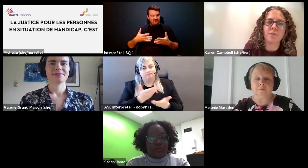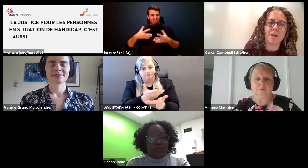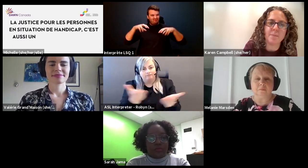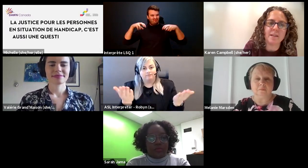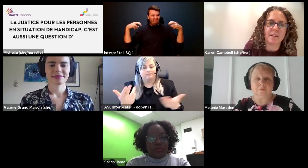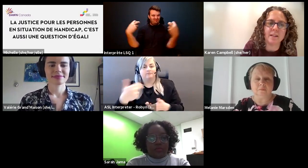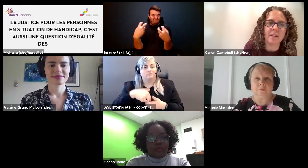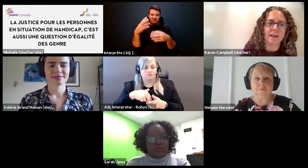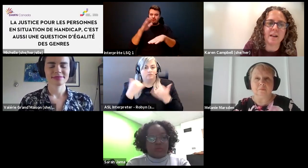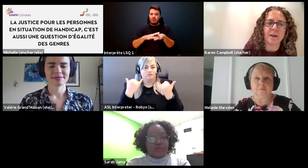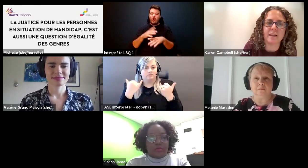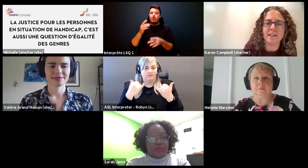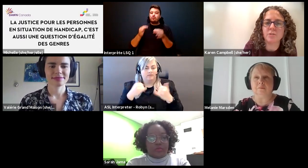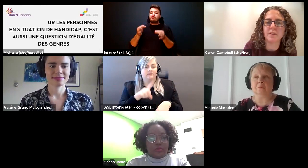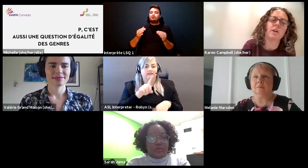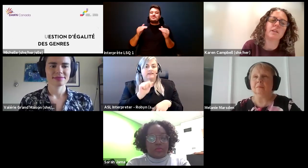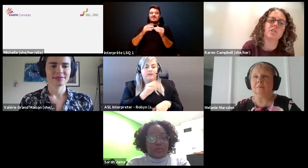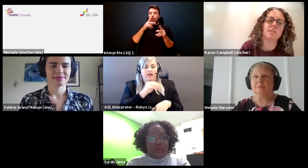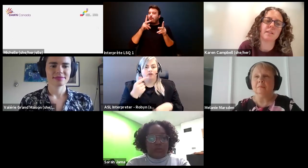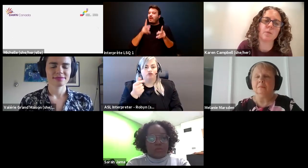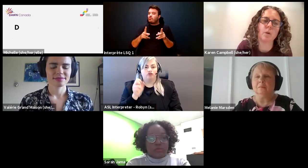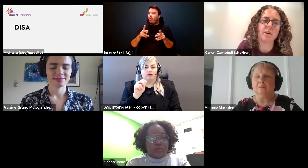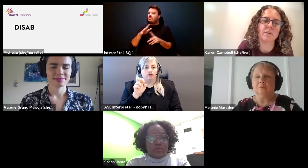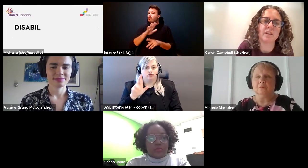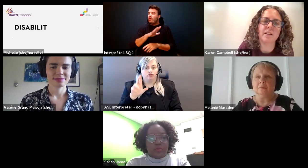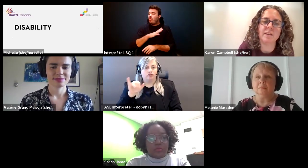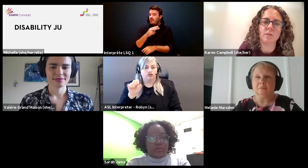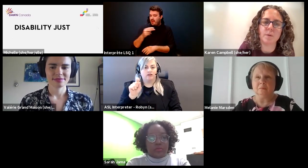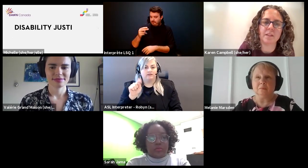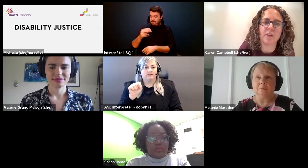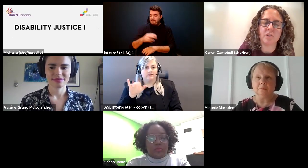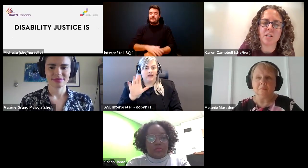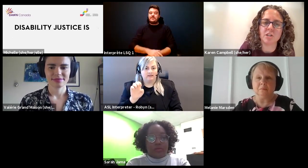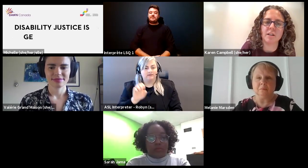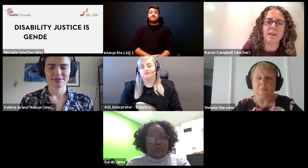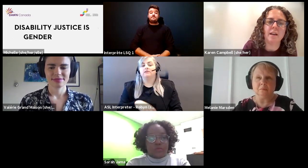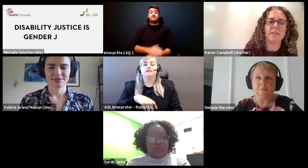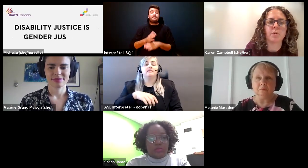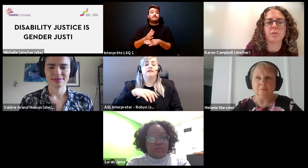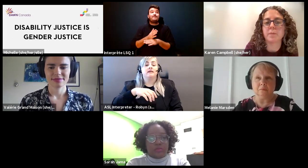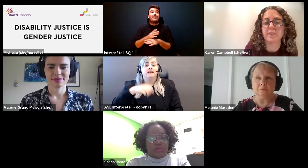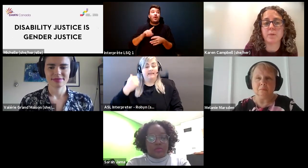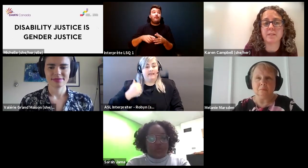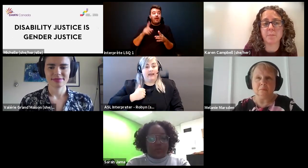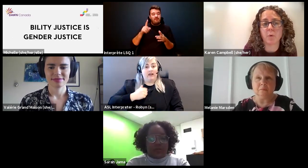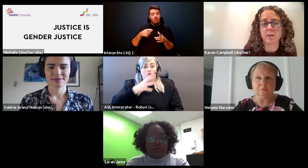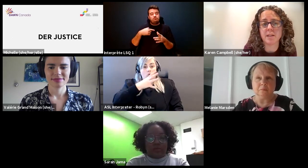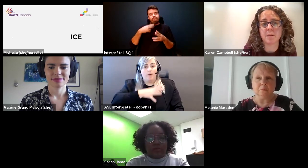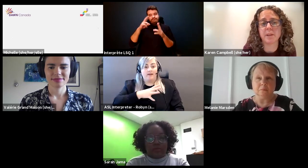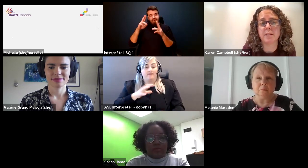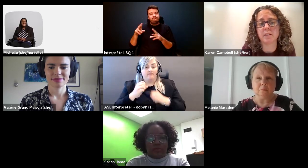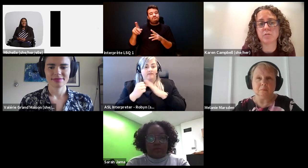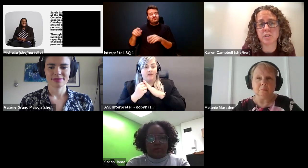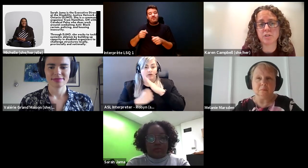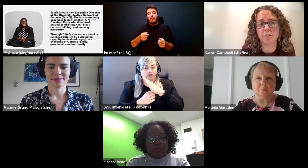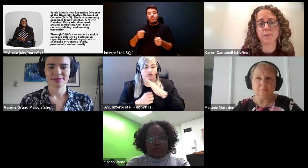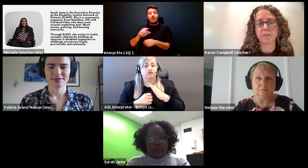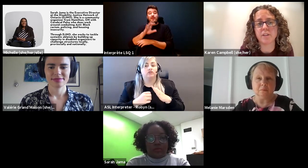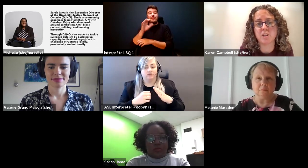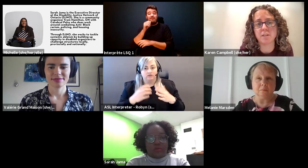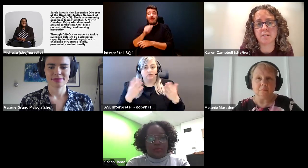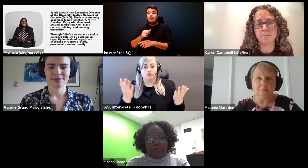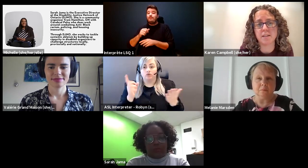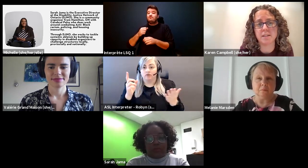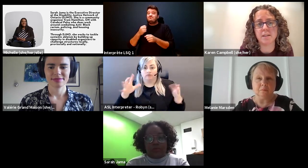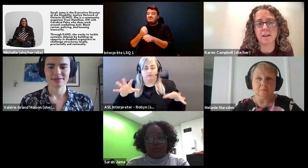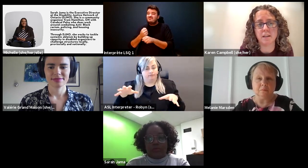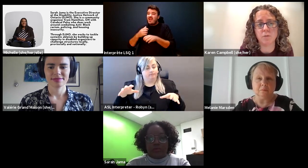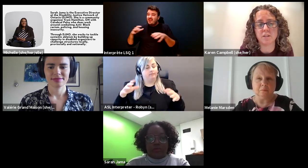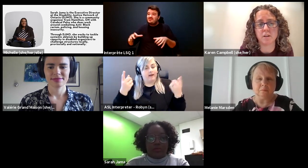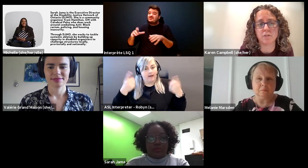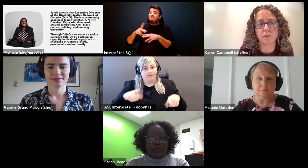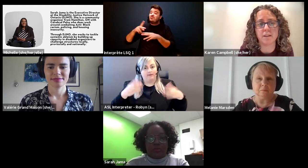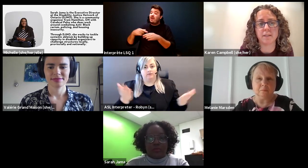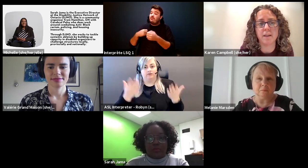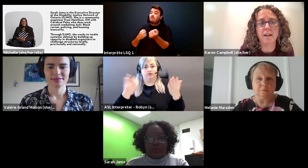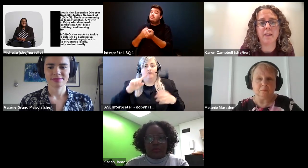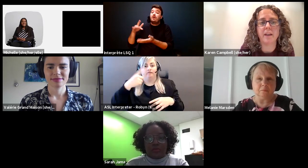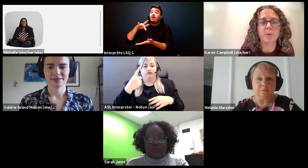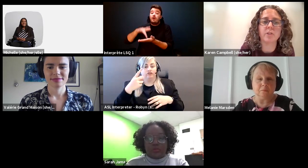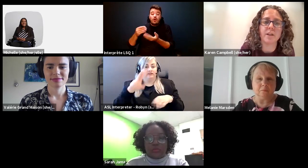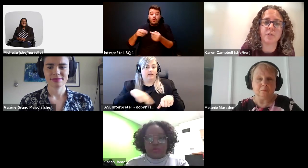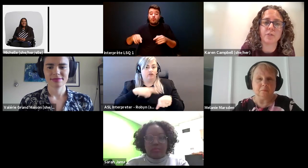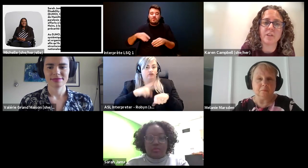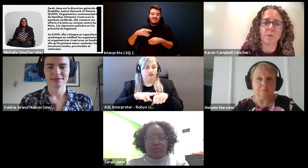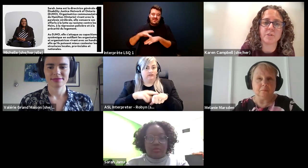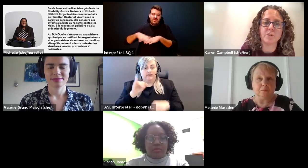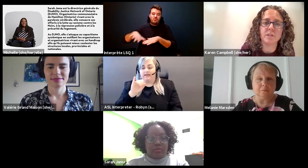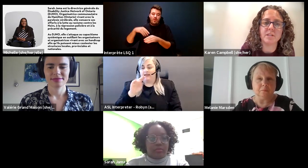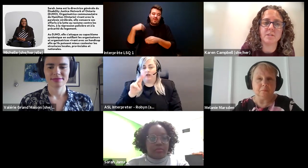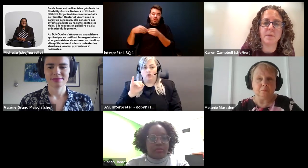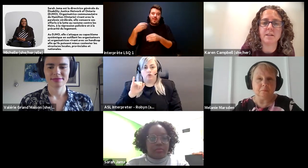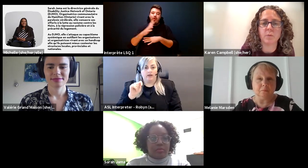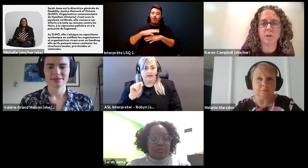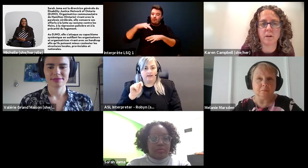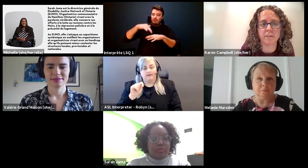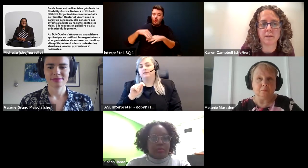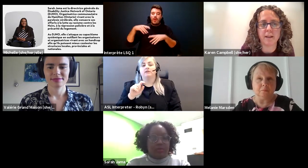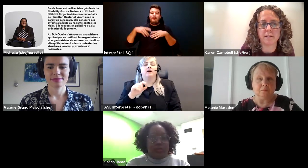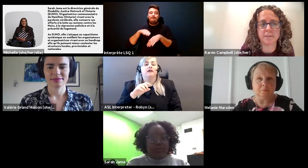Karen Campbell (she/her): Before I begin i'd like to acknowledge that the work of the Canadian women's Foundation and the programs that we support take place on traditional First Nations matey and in US territories, and we are grateful for the opportunity to meet and work on this land.